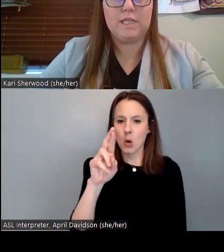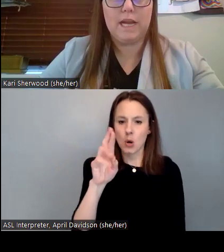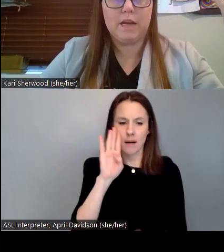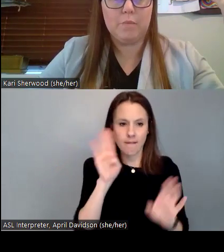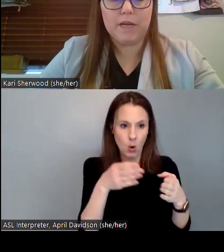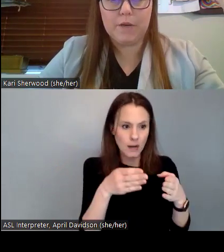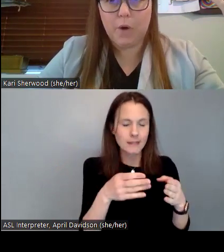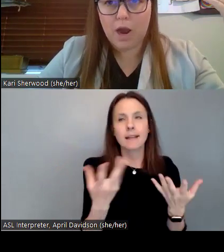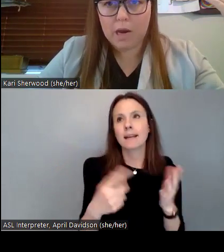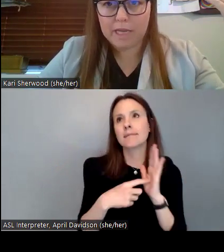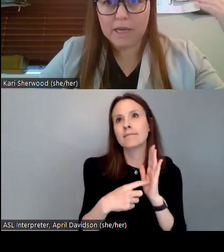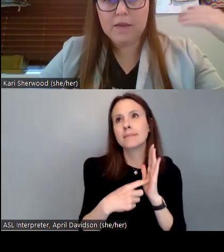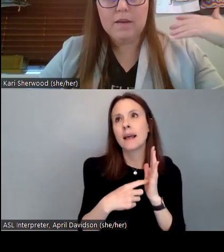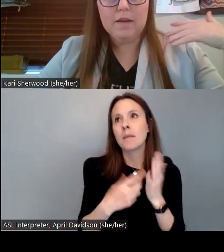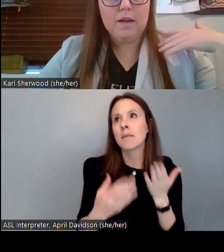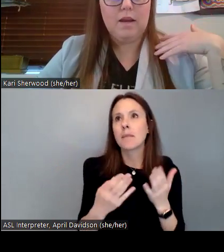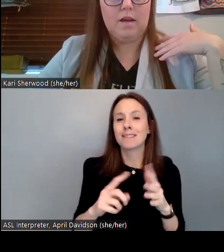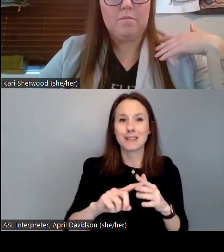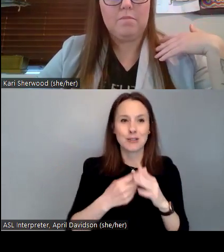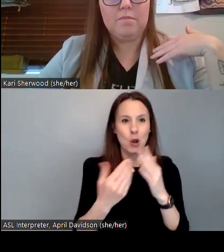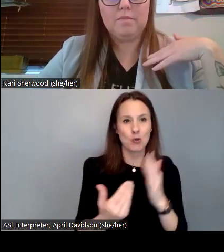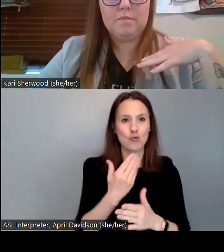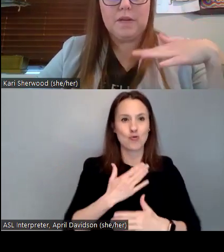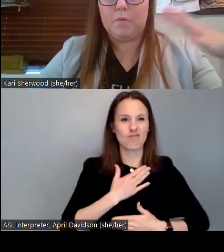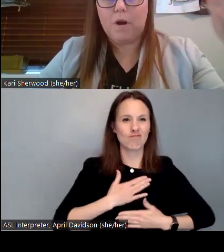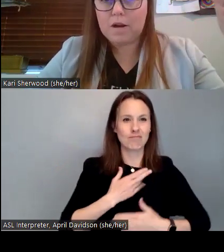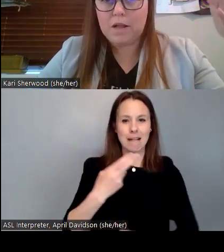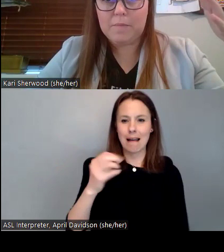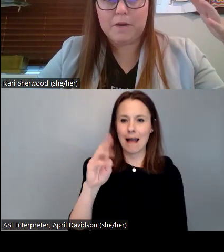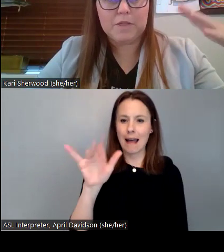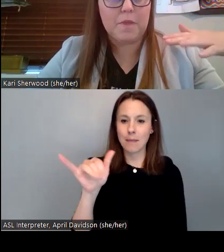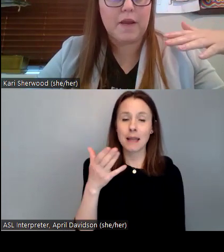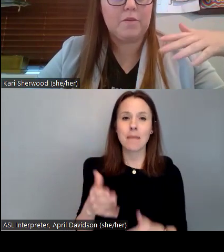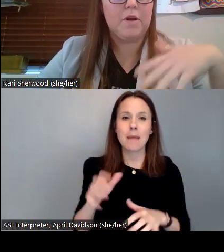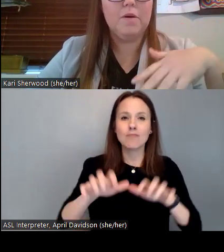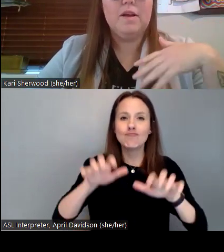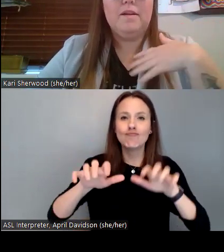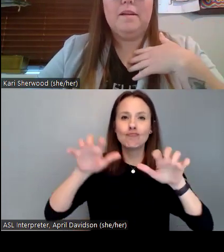to take up a new hobby, like rock climbing or something, I